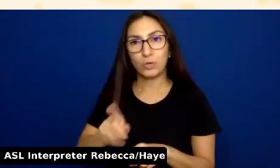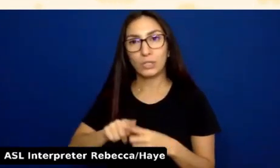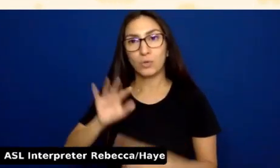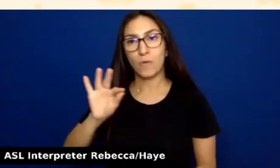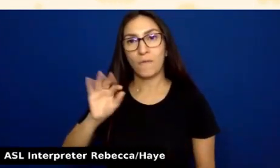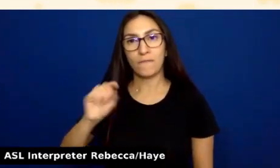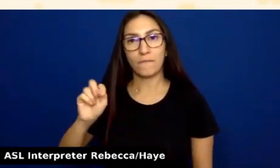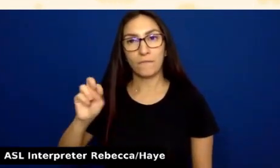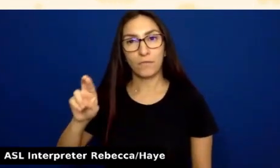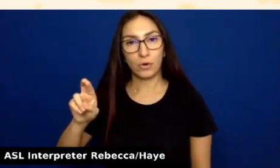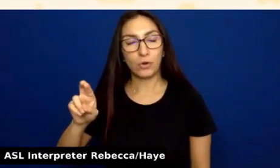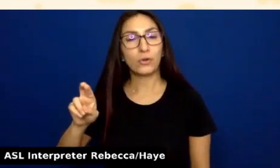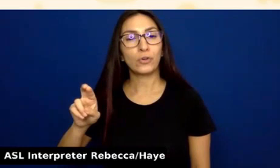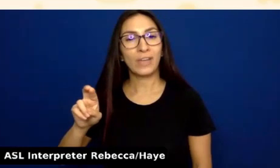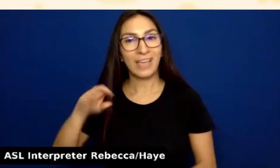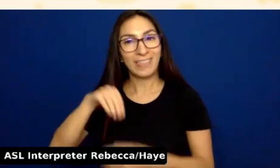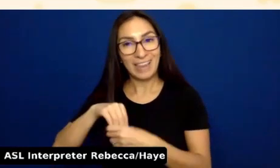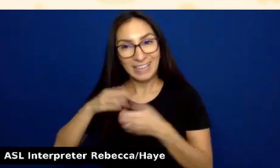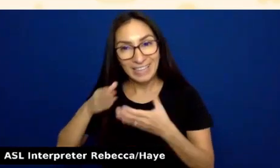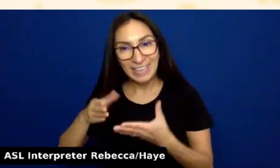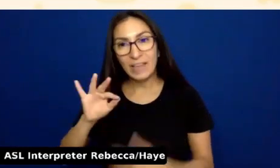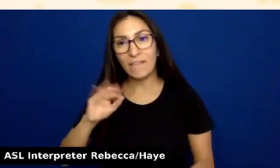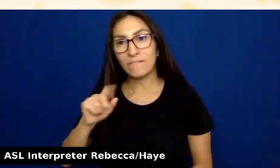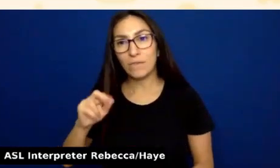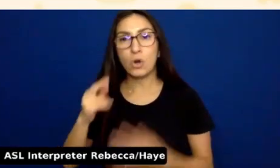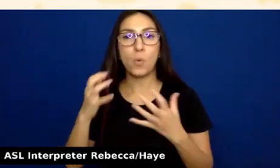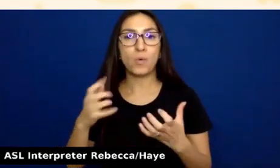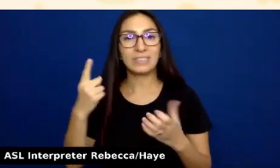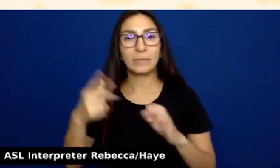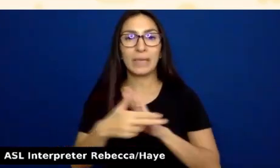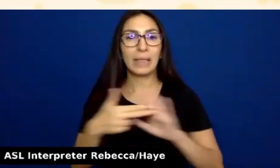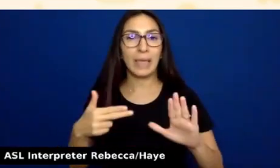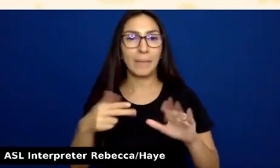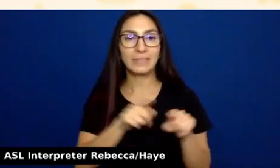And then within the footer, you want things labeled as an H3 and appropriate.